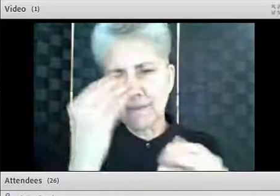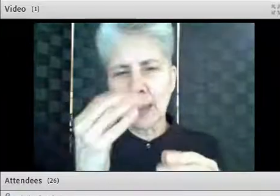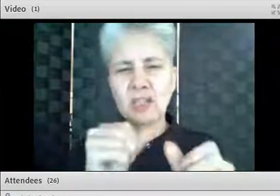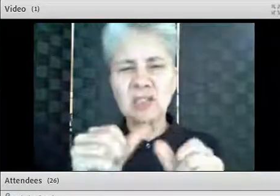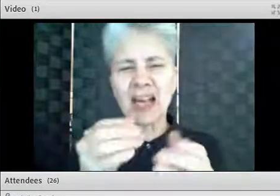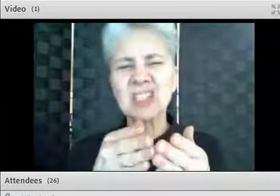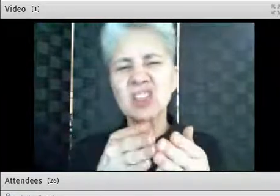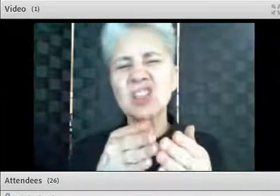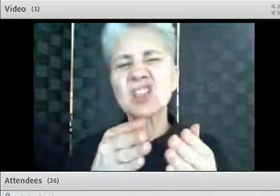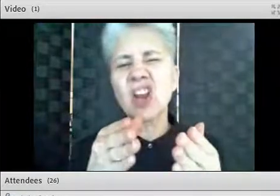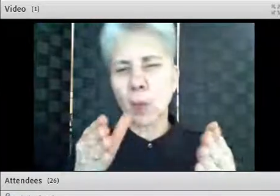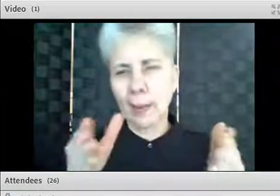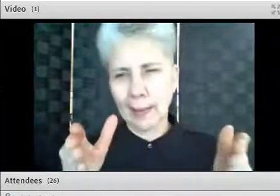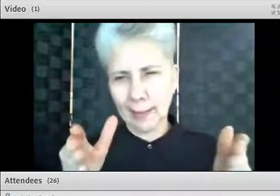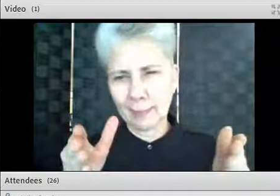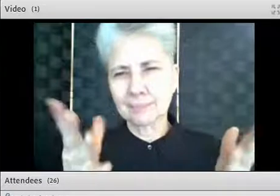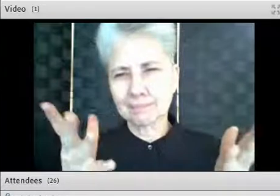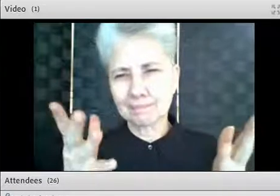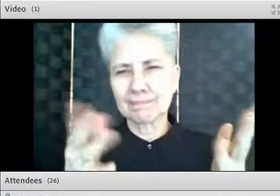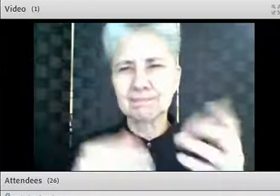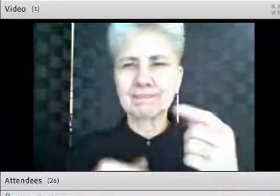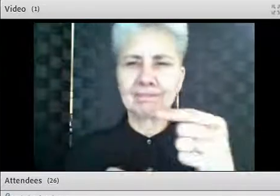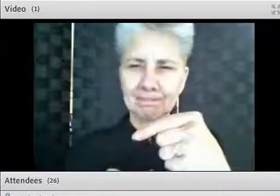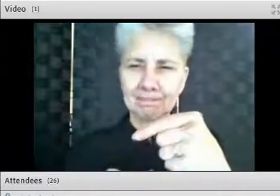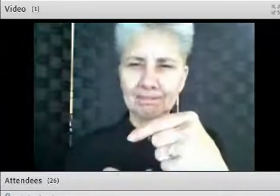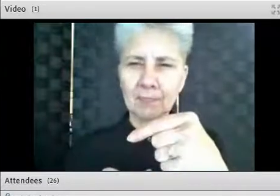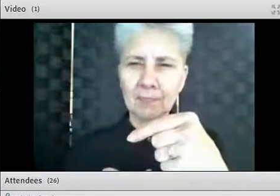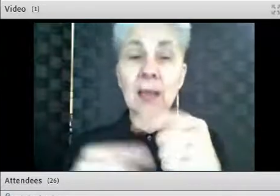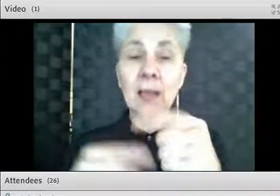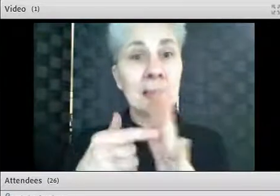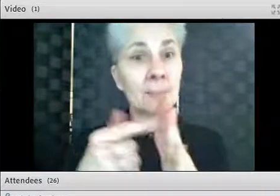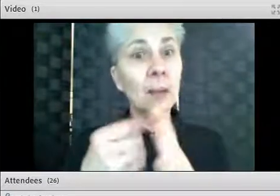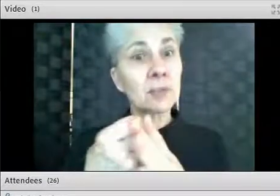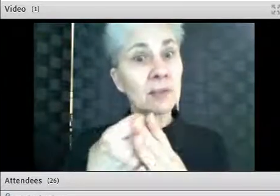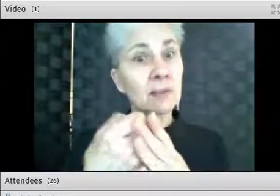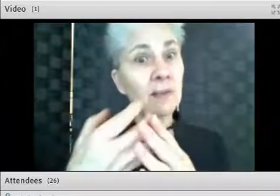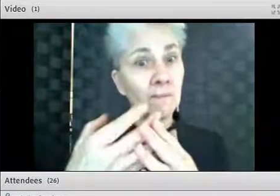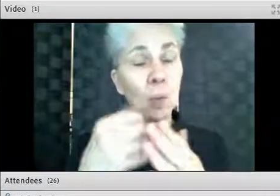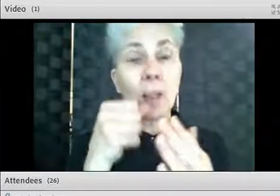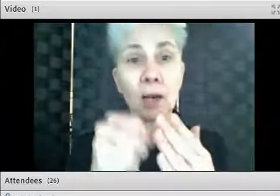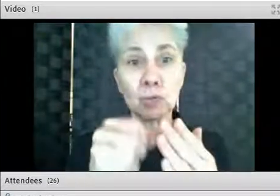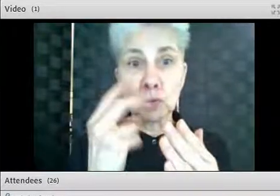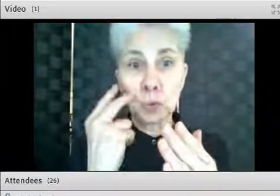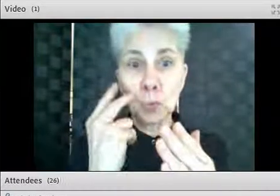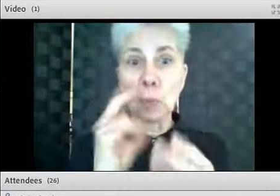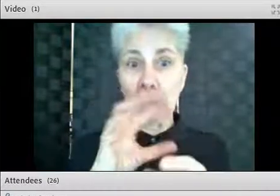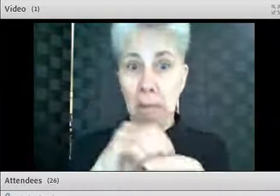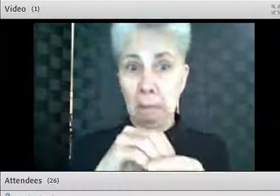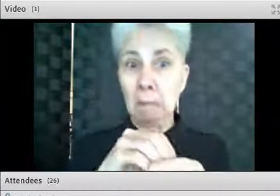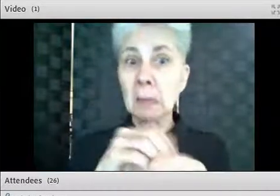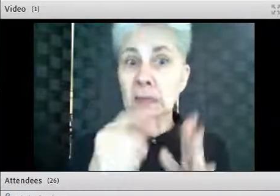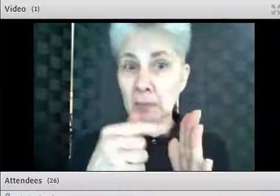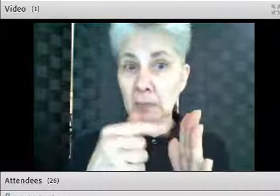But like I said, sometimes there's multiple capital letters that you'll see there. Also underneath that,